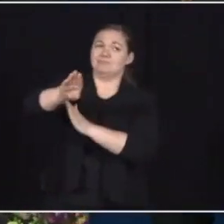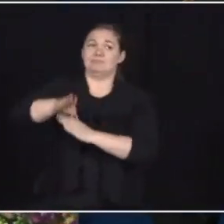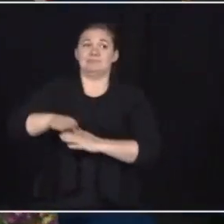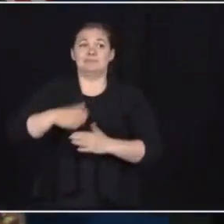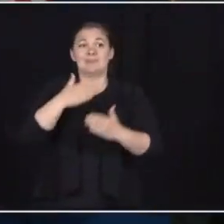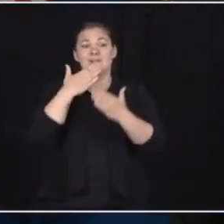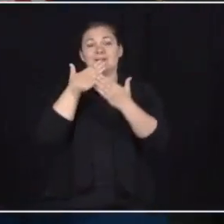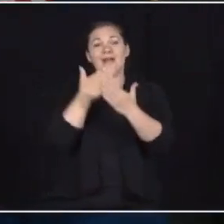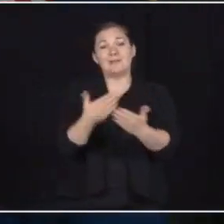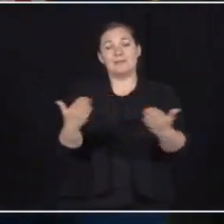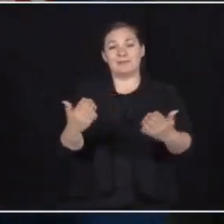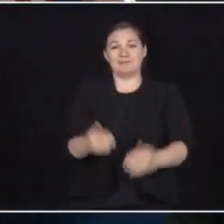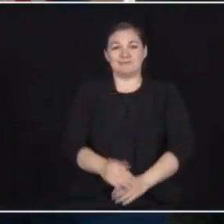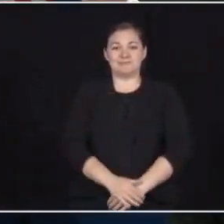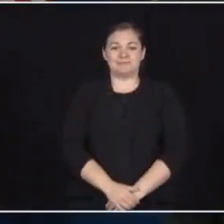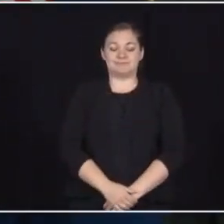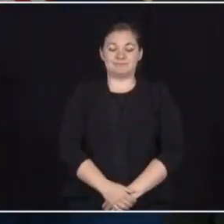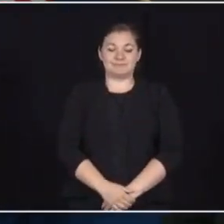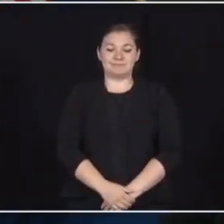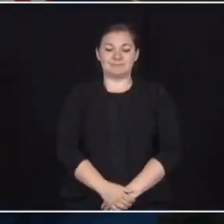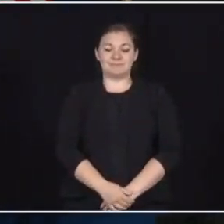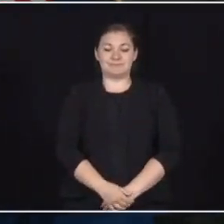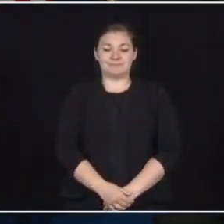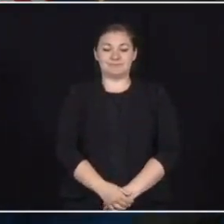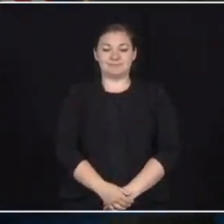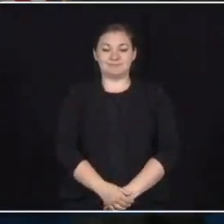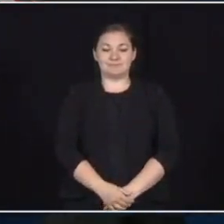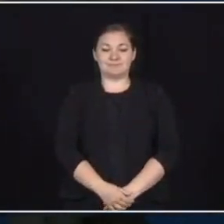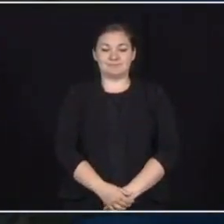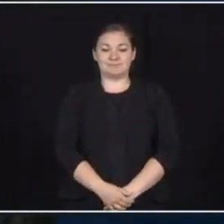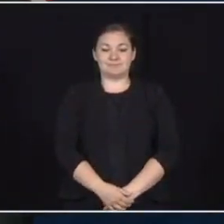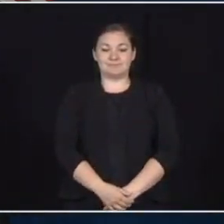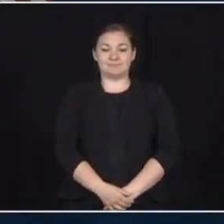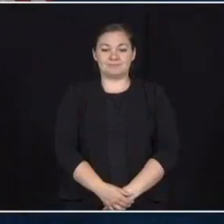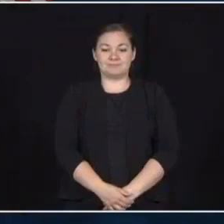But, better days are to come and certainly with his government, and the premier, we are